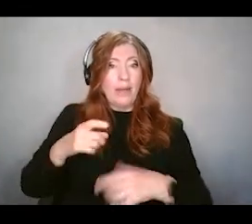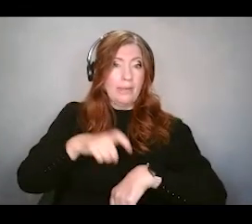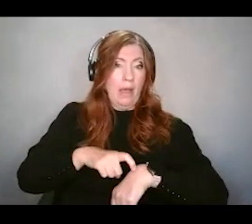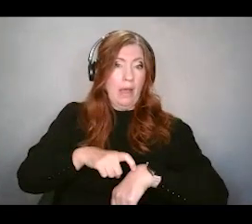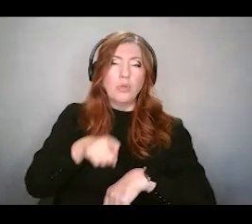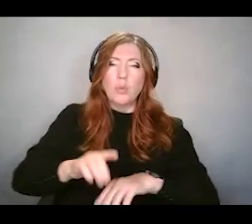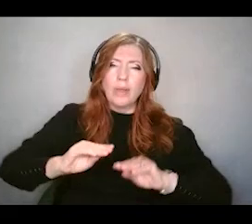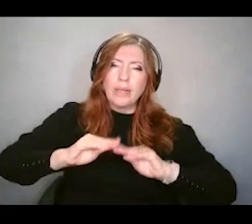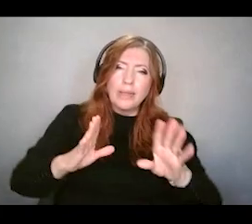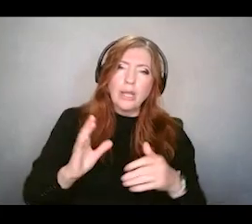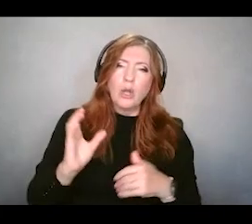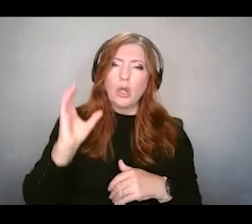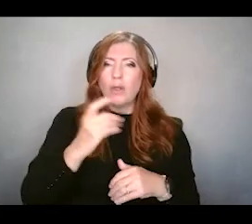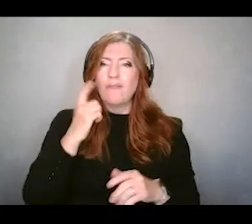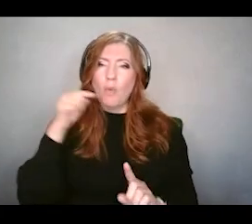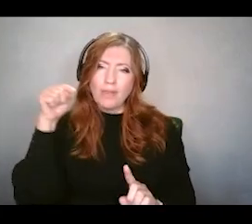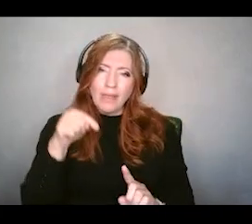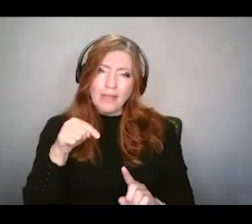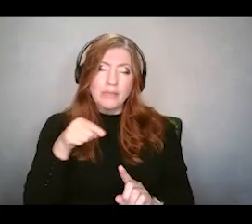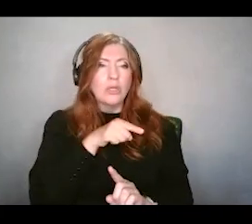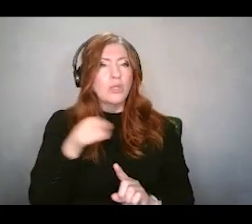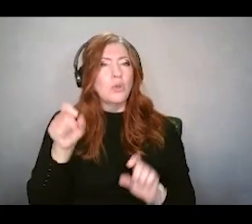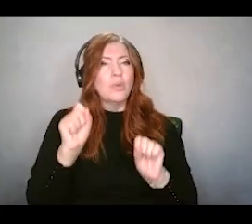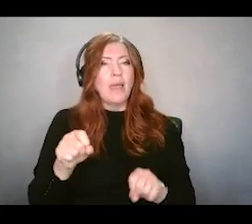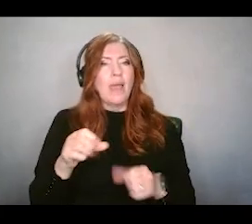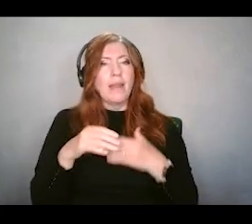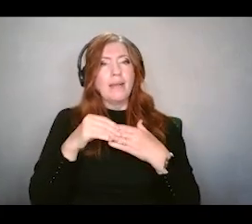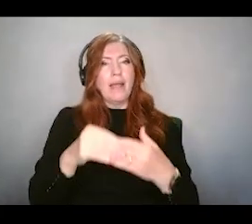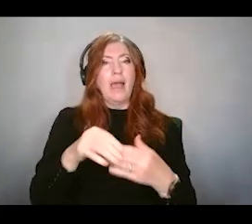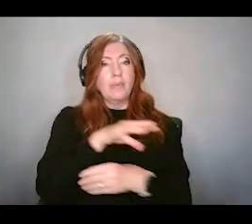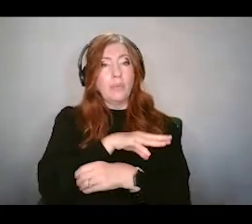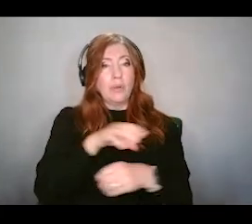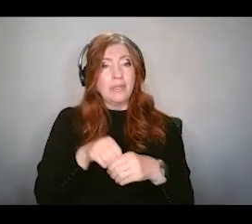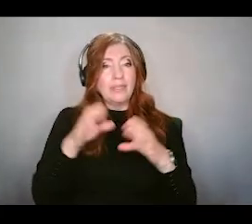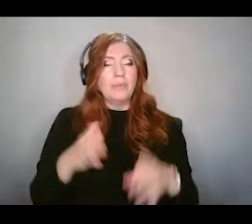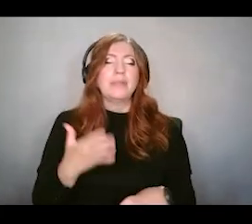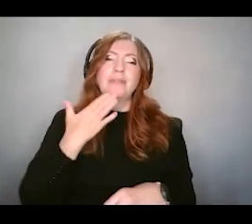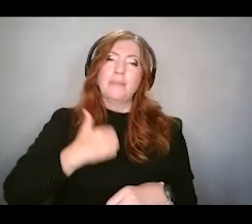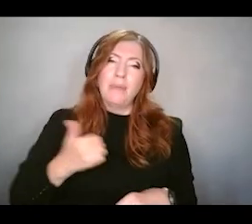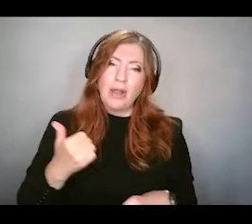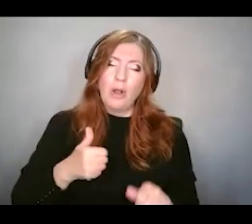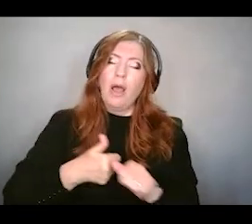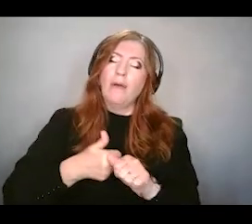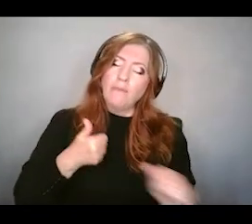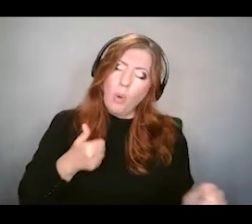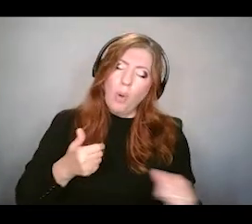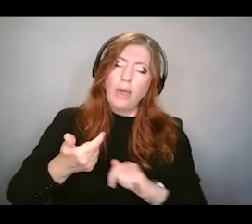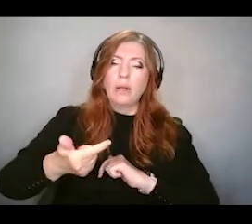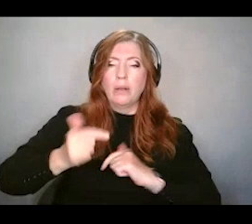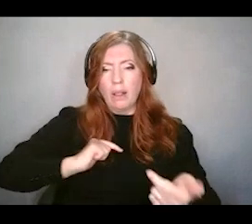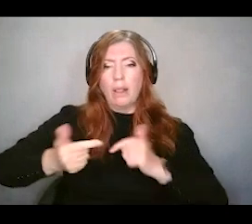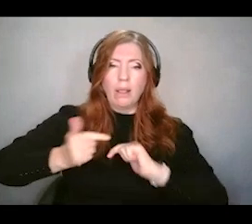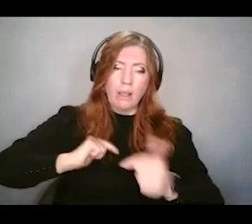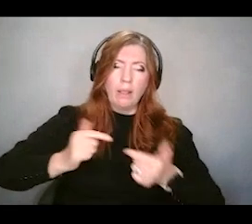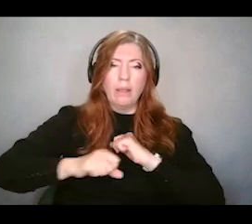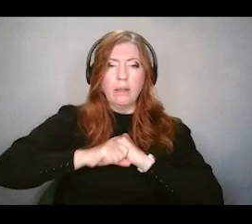you can guide participants better and avoid unnecessary back-and-forth. Let’s walk through